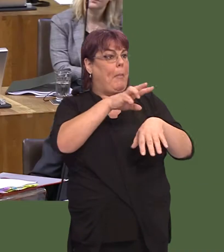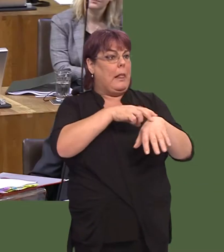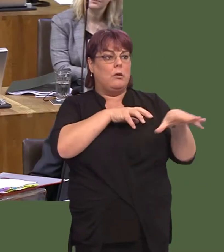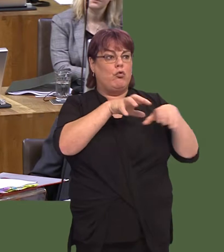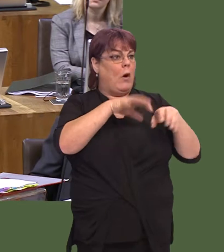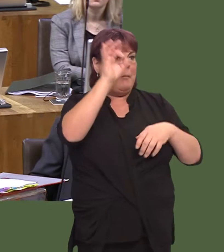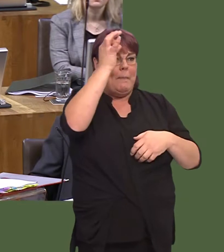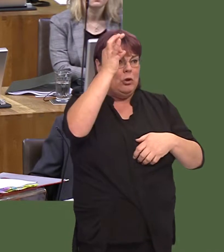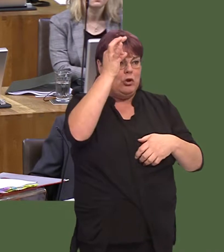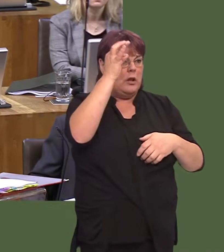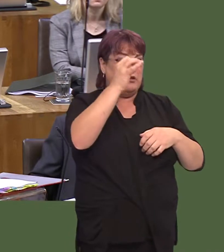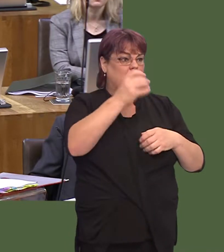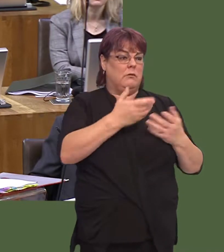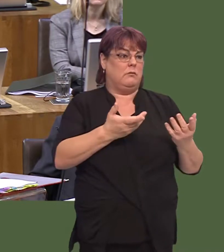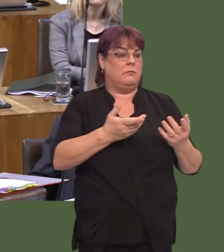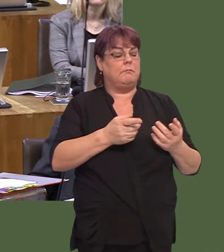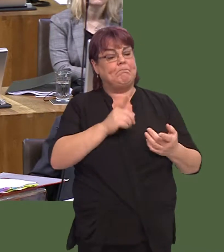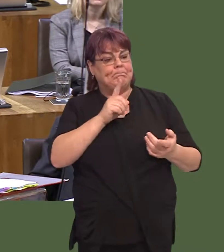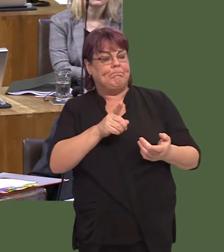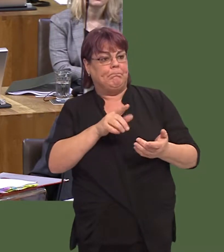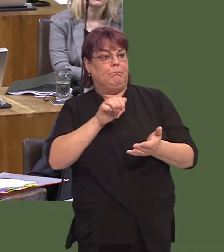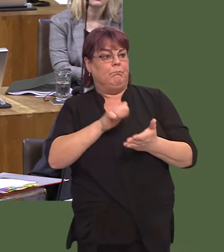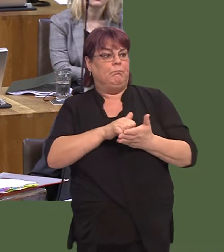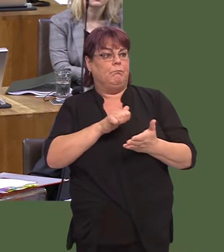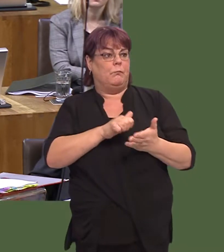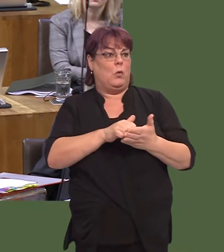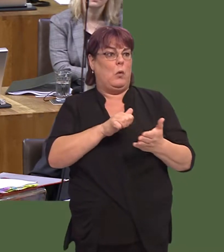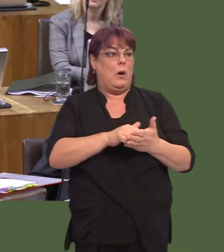It is absolutely right to say that there is very little point, nor would it be right,